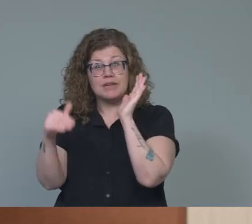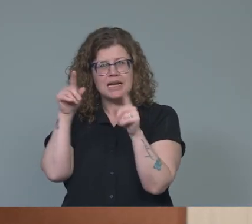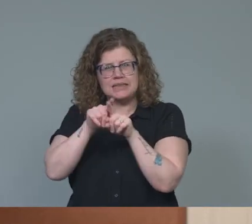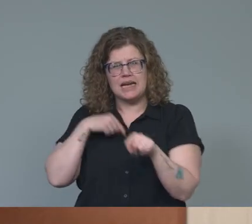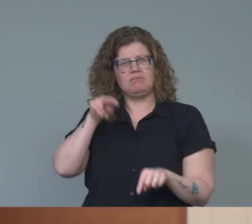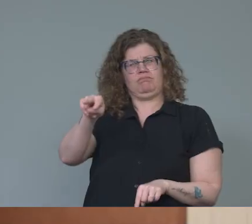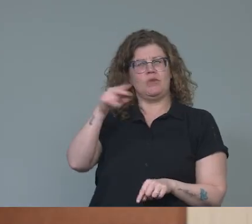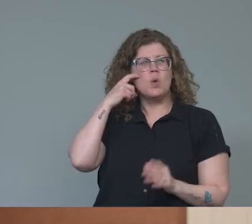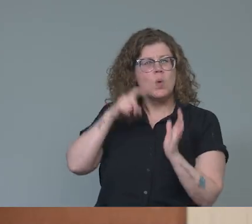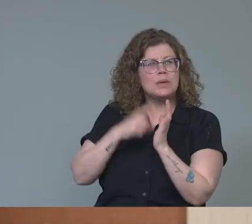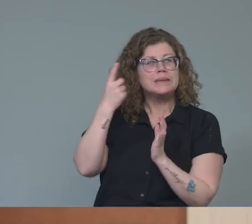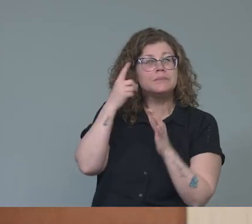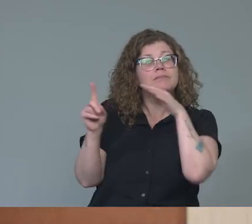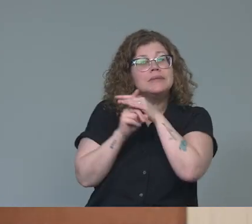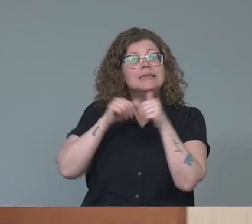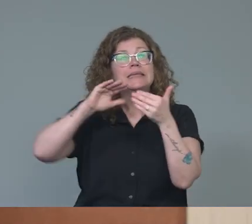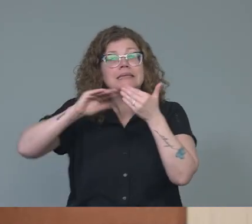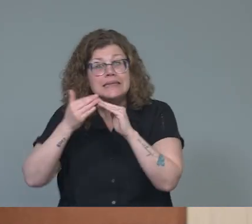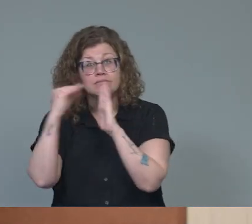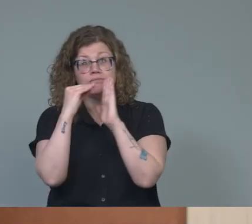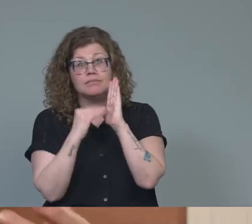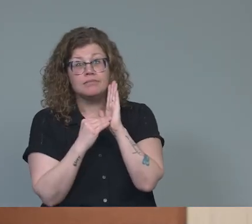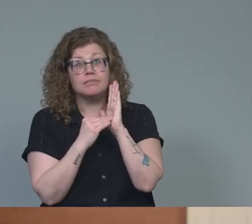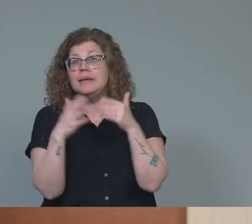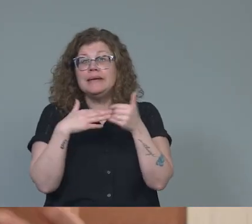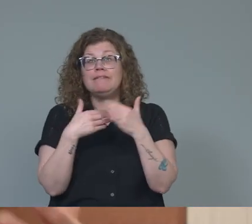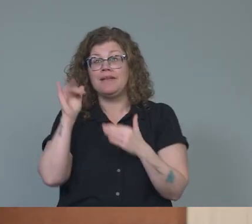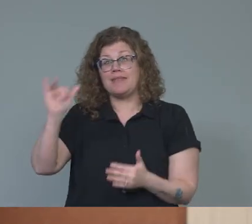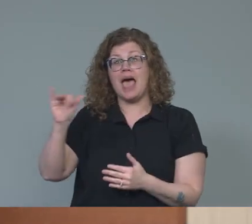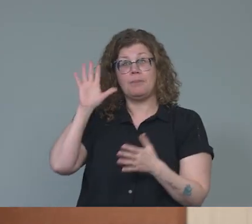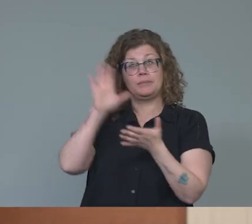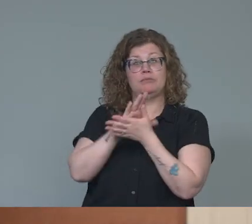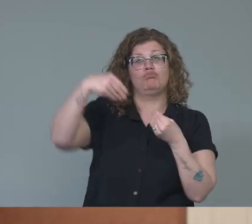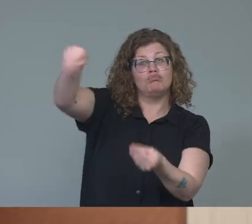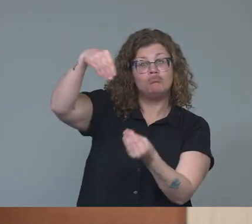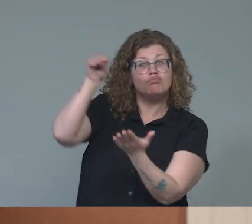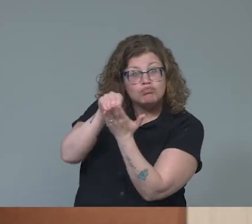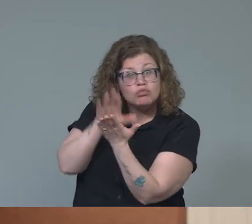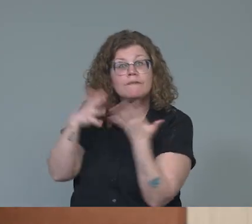period of time? These are detailed design questions. Where is this artwork going to live?